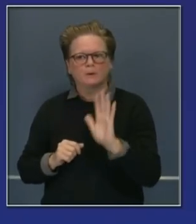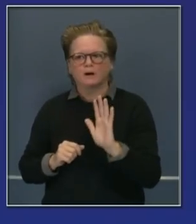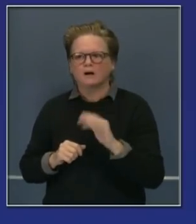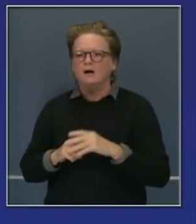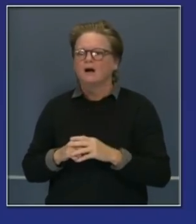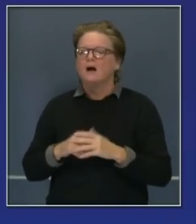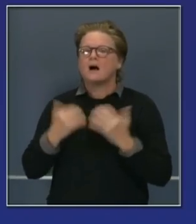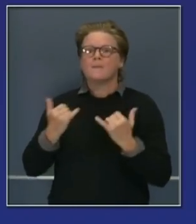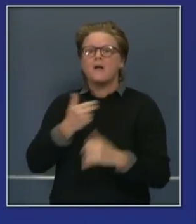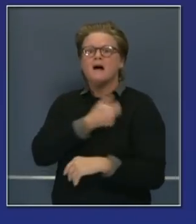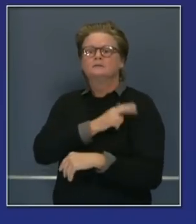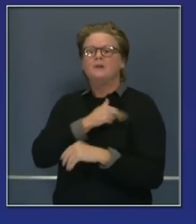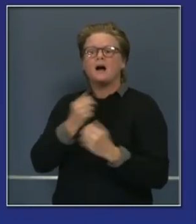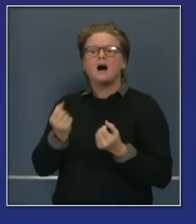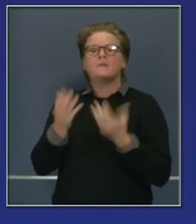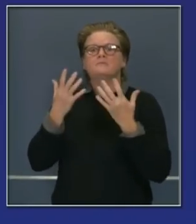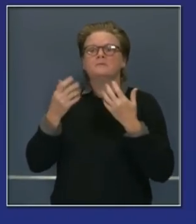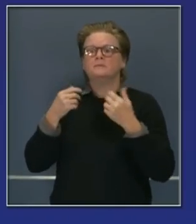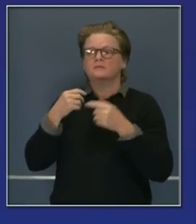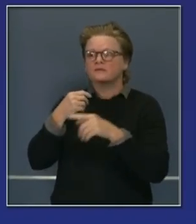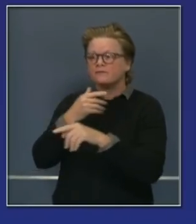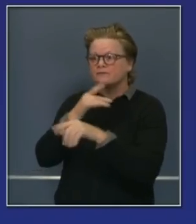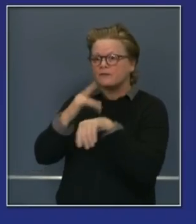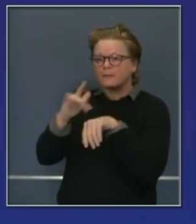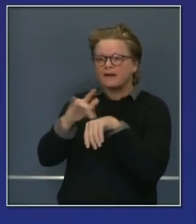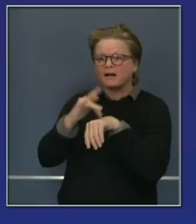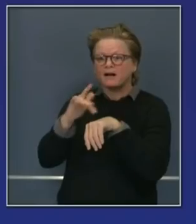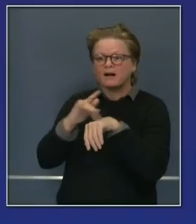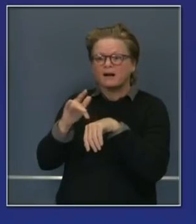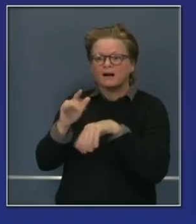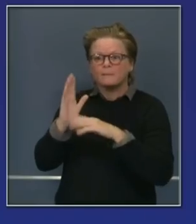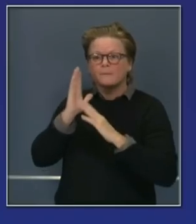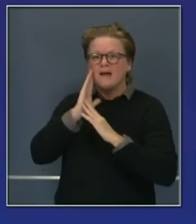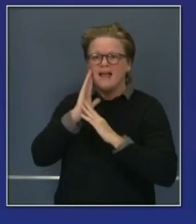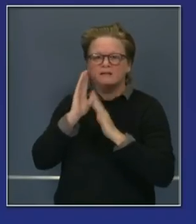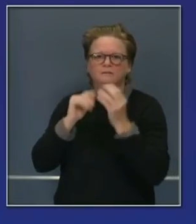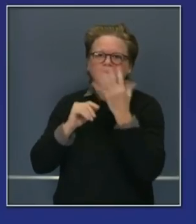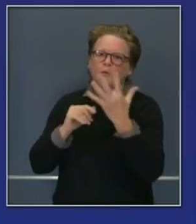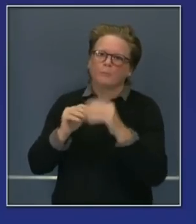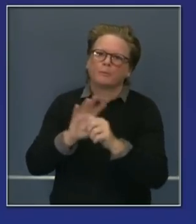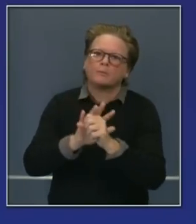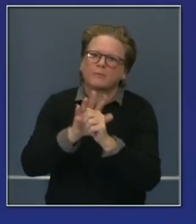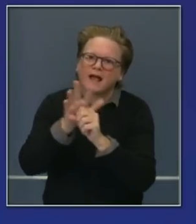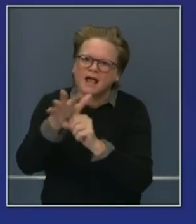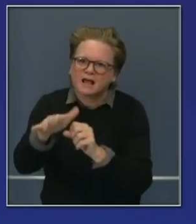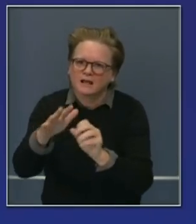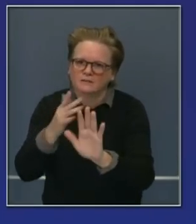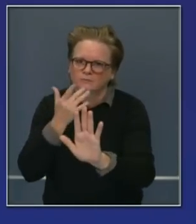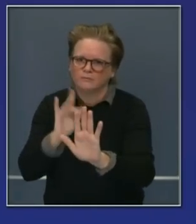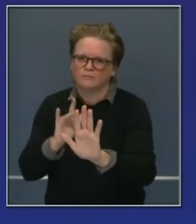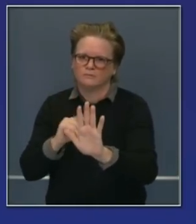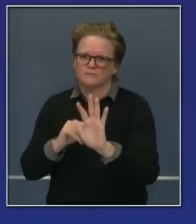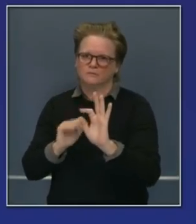MONTHS. OBVIOUSLY, SOBERING, THESE NUMBERS. AGAIN, THE TOTAL CAPACITY WE HAVE BUILT OUT, THE